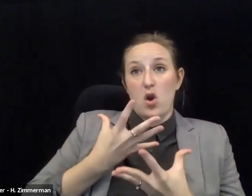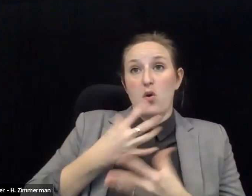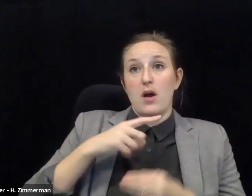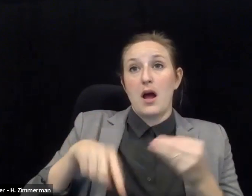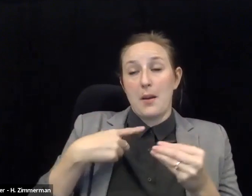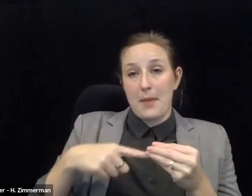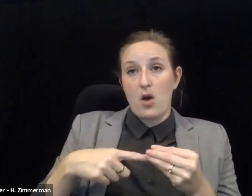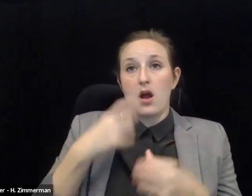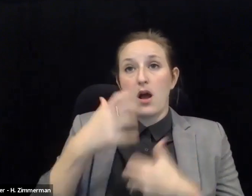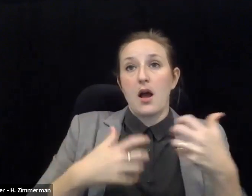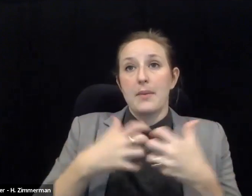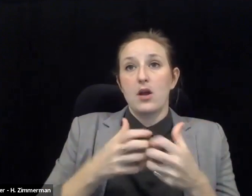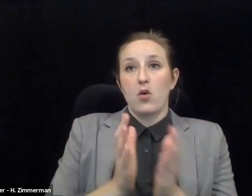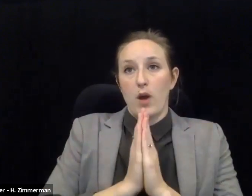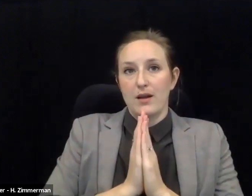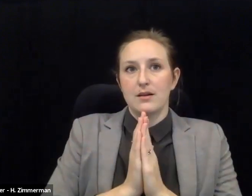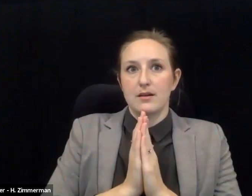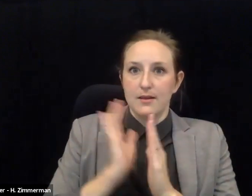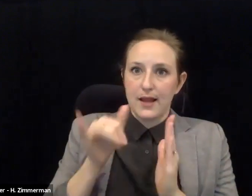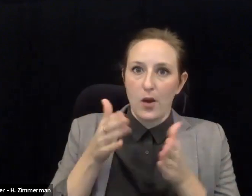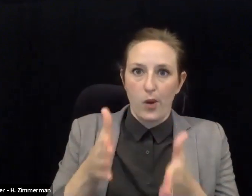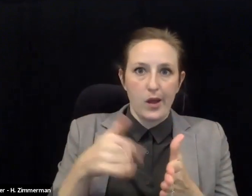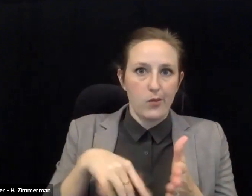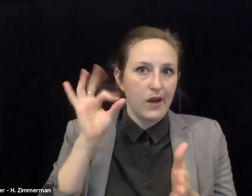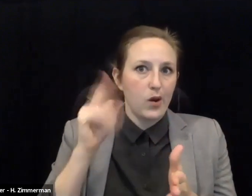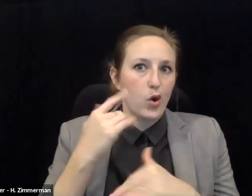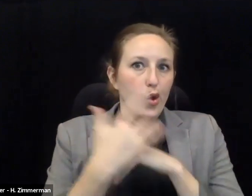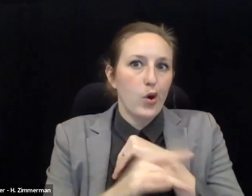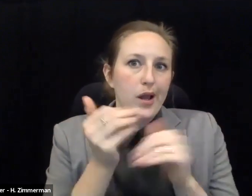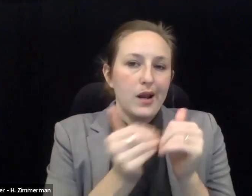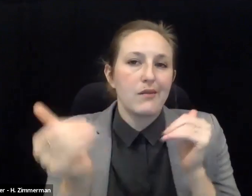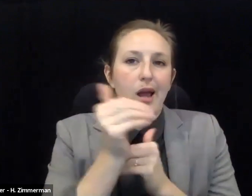And that way we find out in advance, and especially if you're doing virtual events